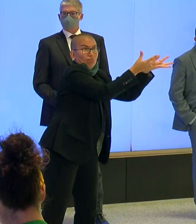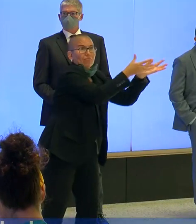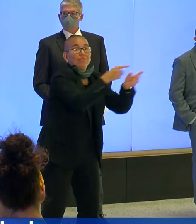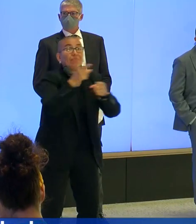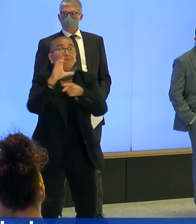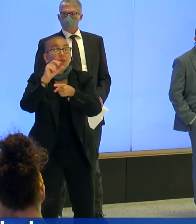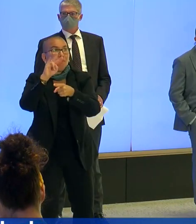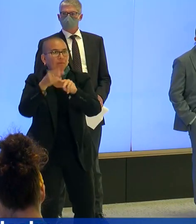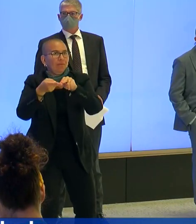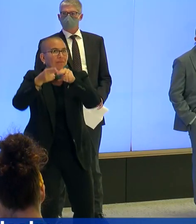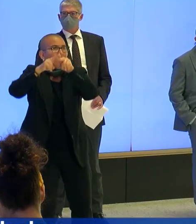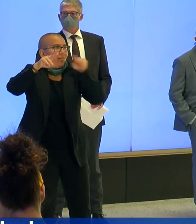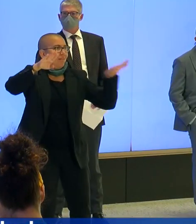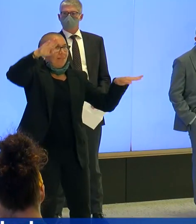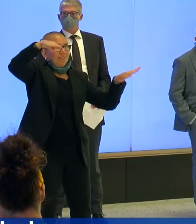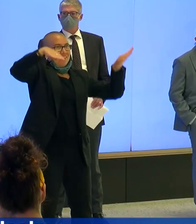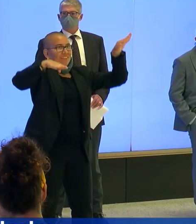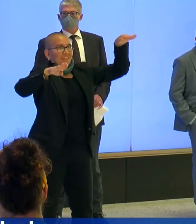TEST MINNESOTANS WE'LL GIVE A